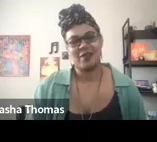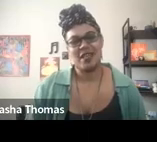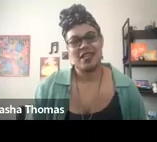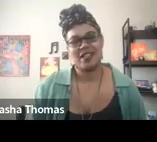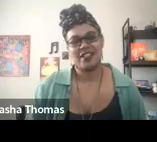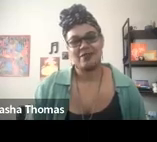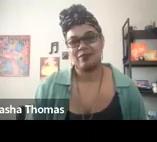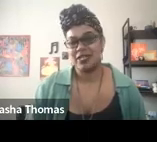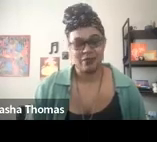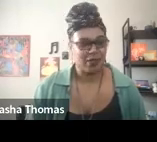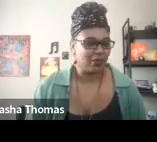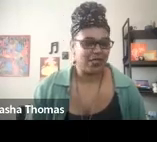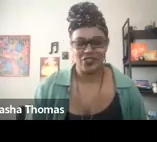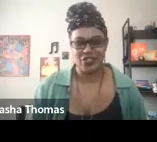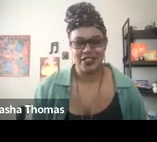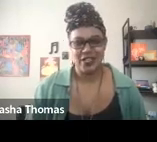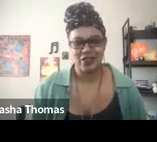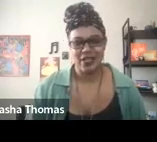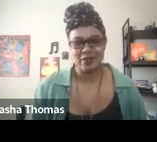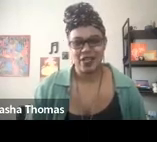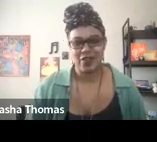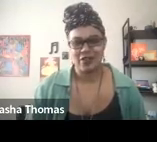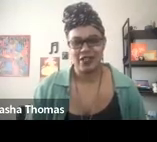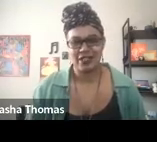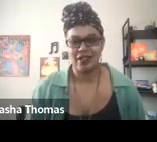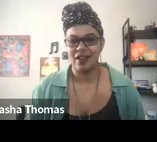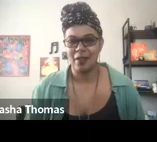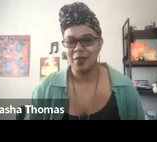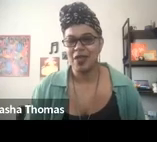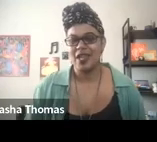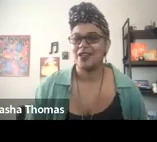And please, by all means, check us out @blackcreativehealing.com